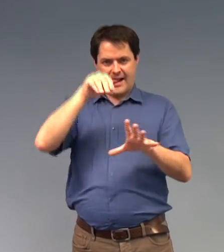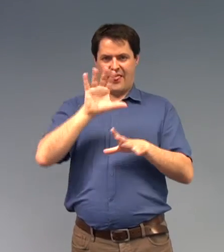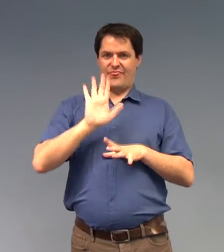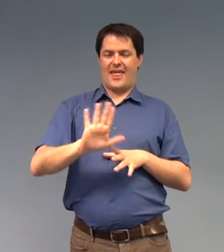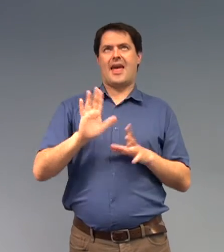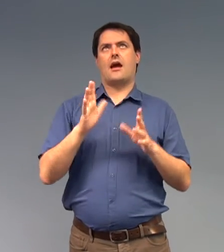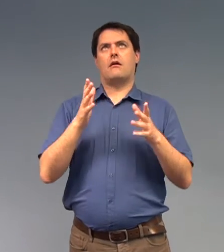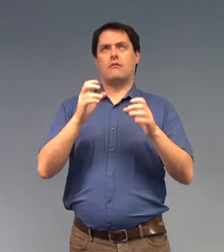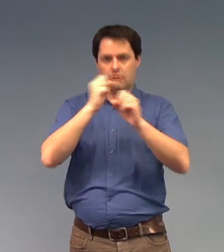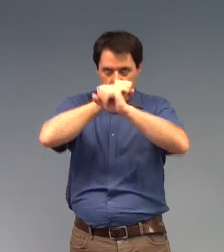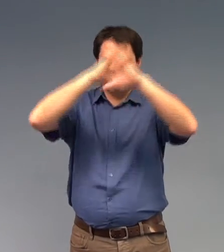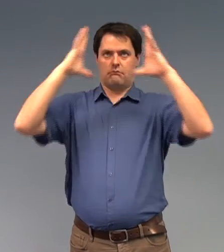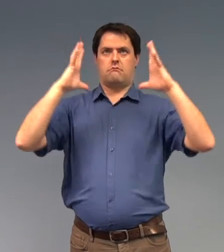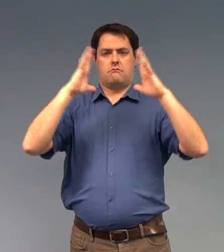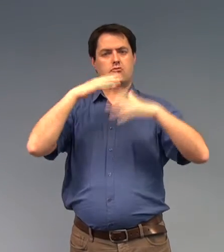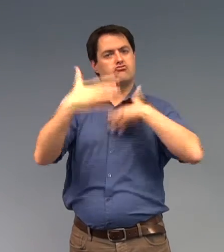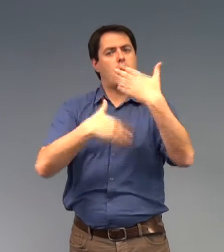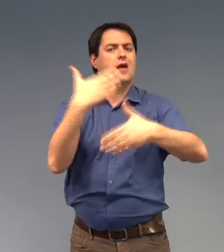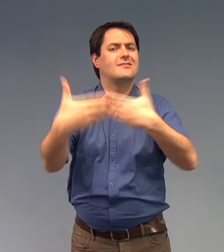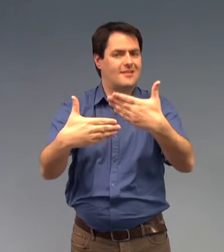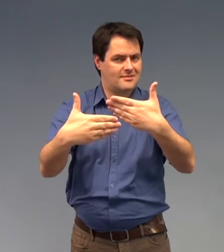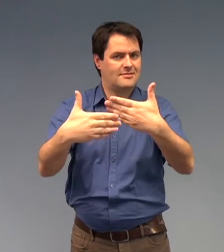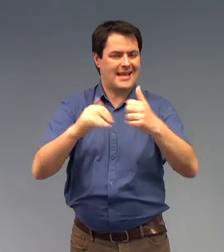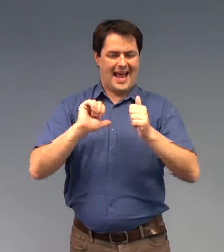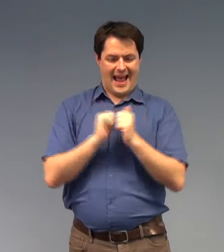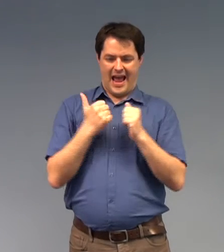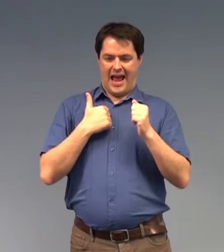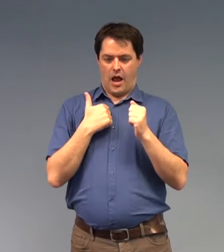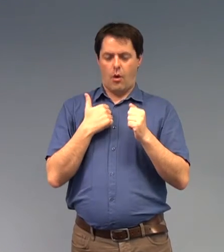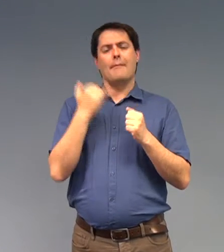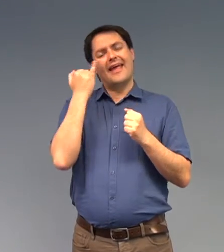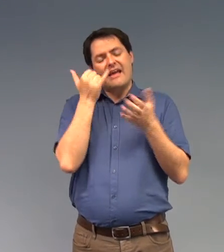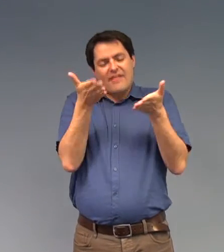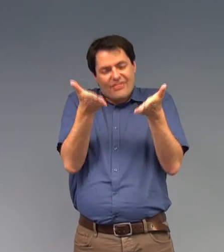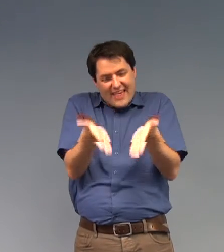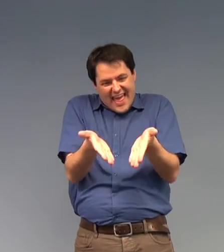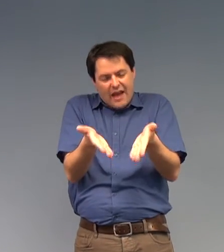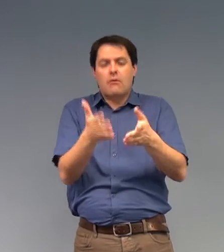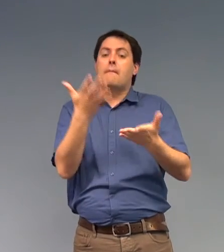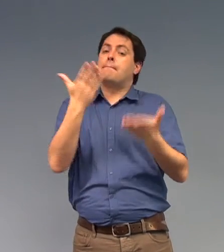And so by looking at this, I was able to understand their process,